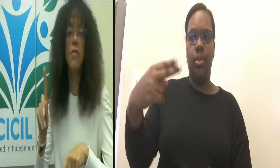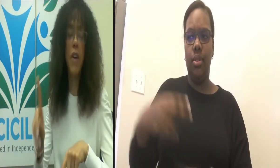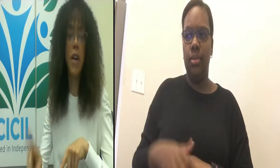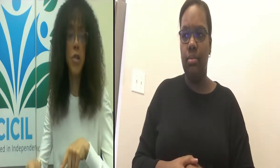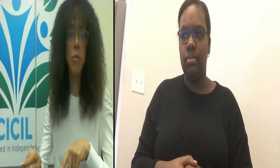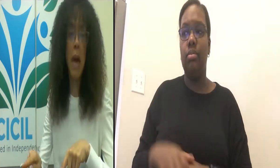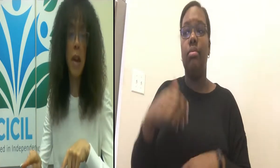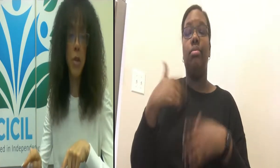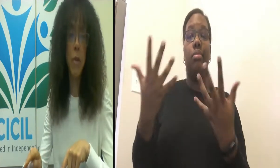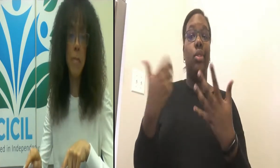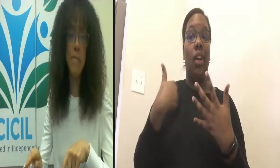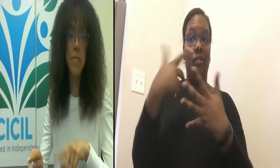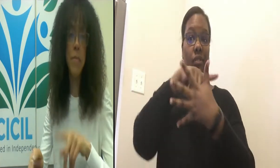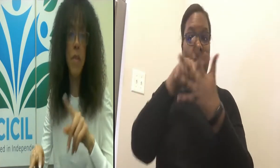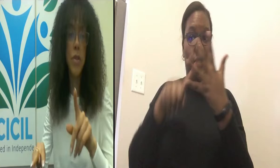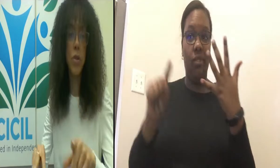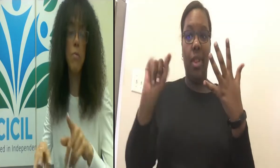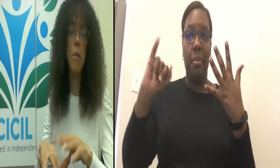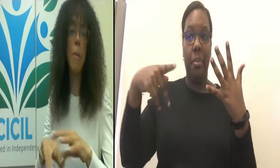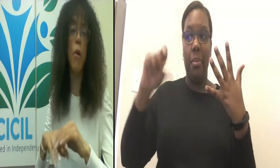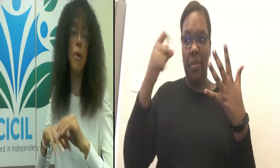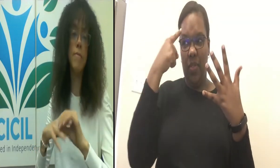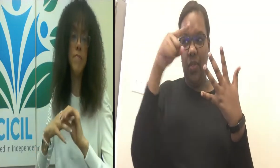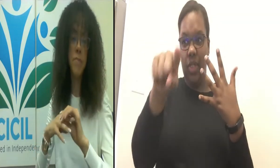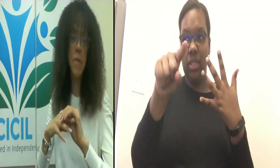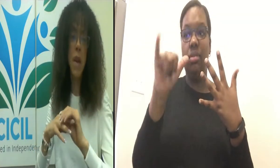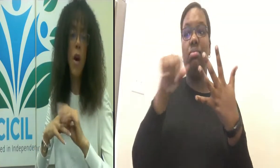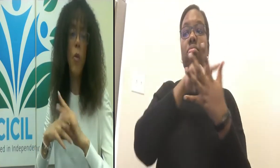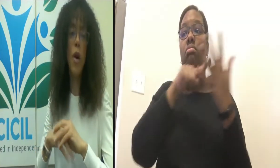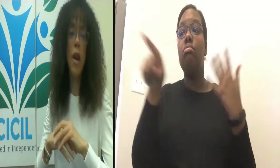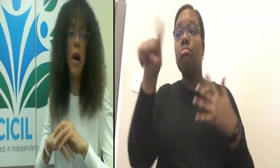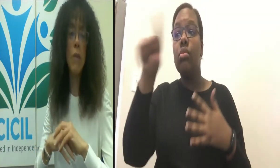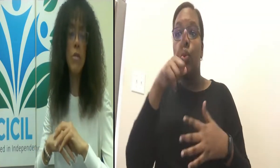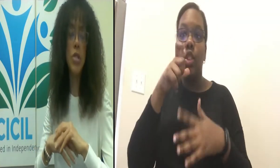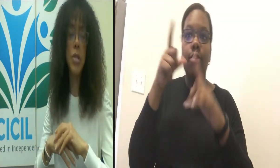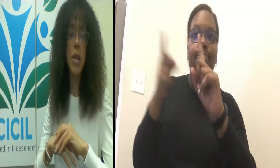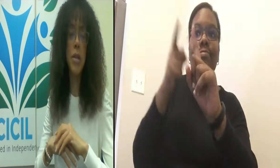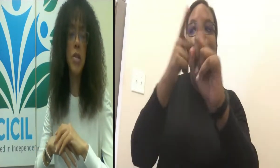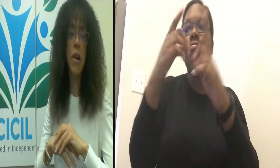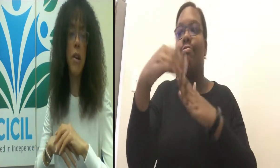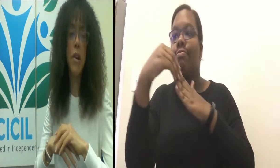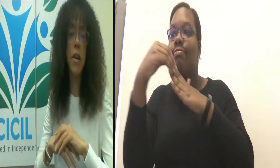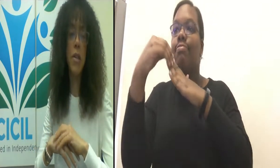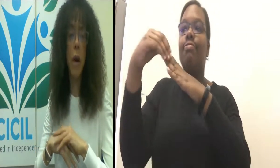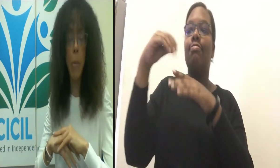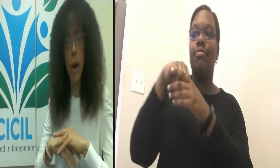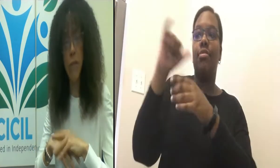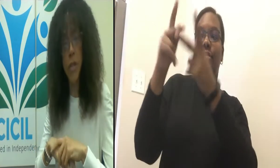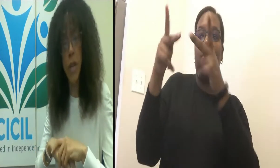know the difference between financial leadership and financial management. Super